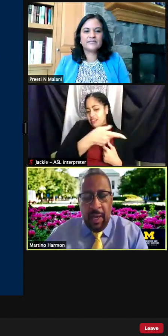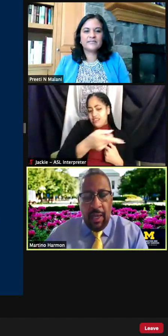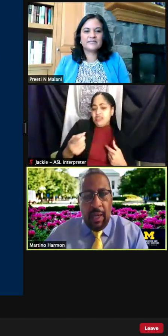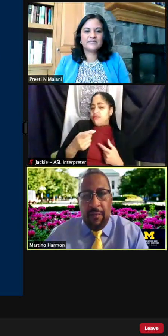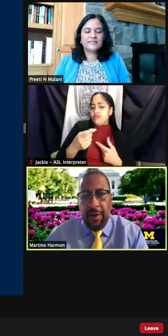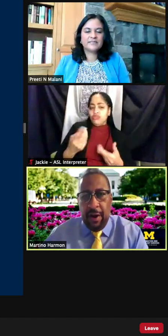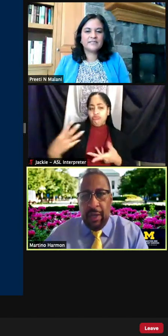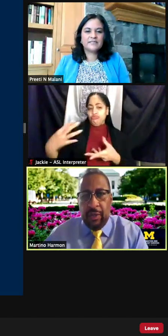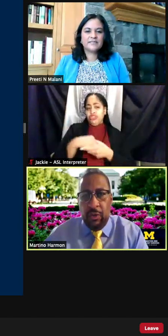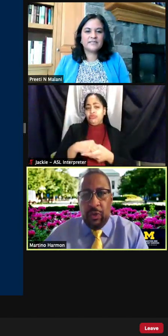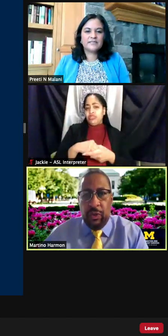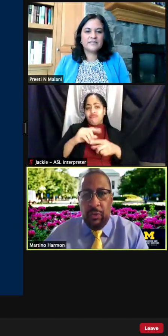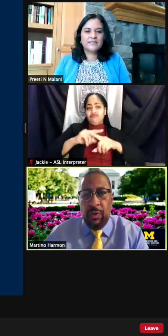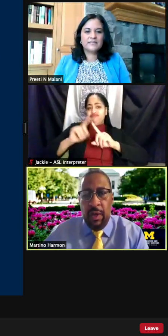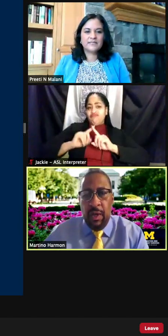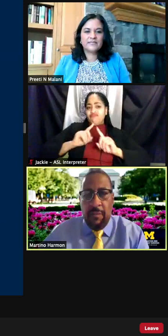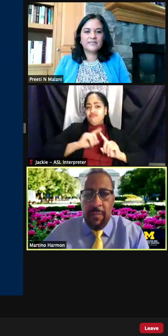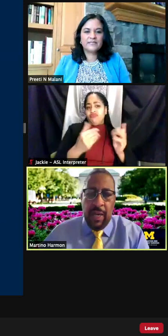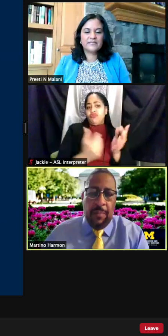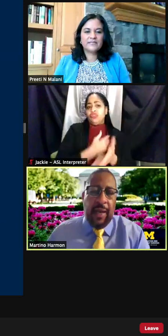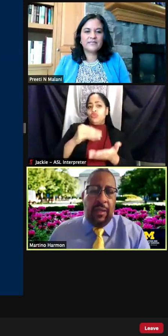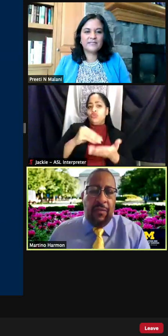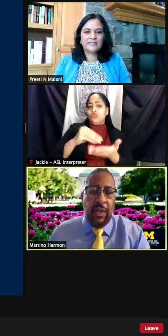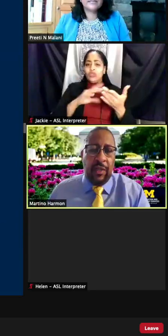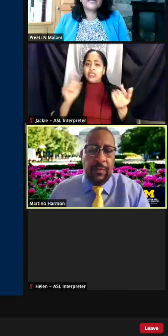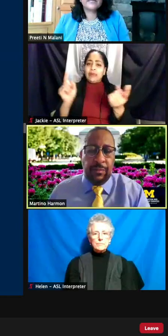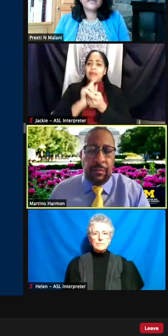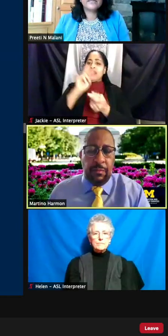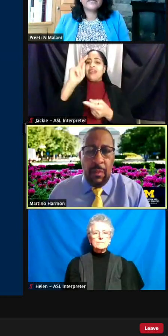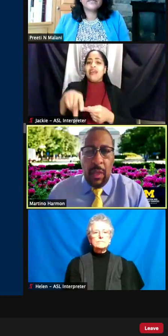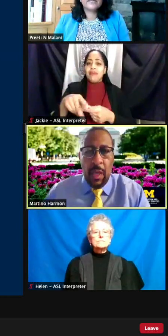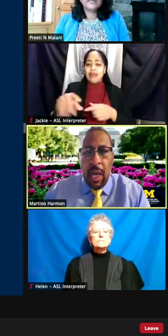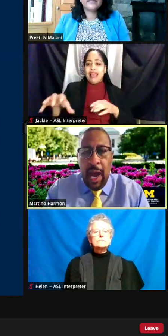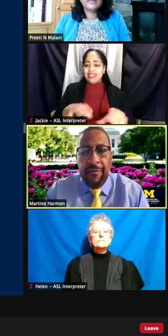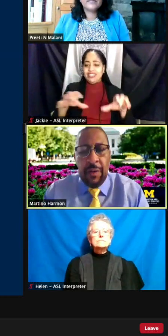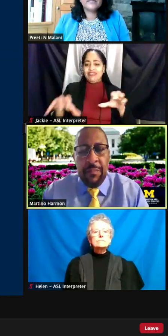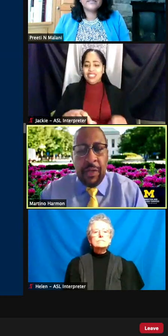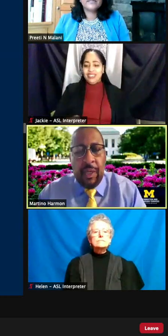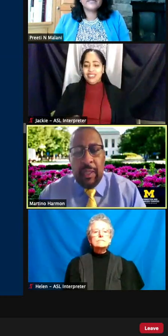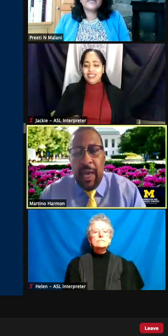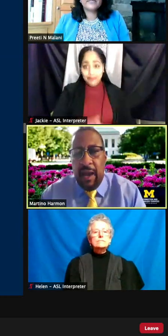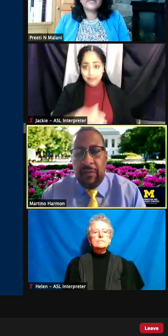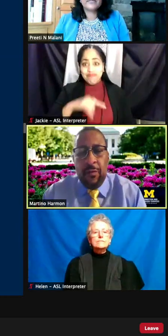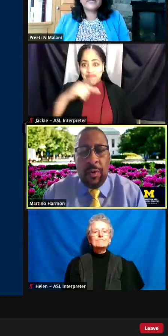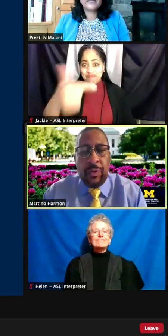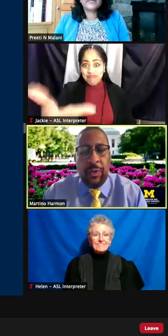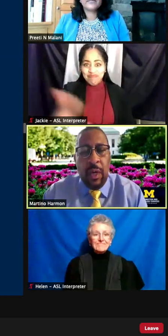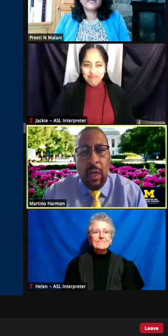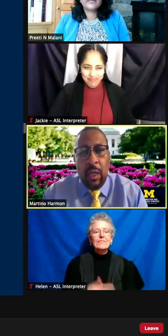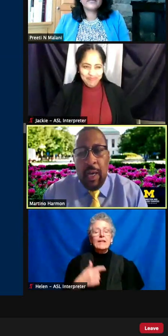in various new student meetup activities. I've commissioned a task force,